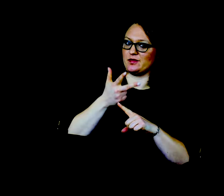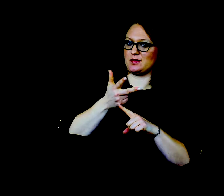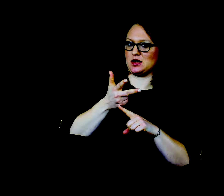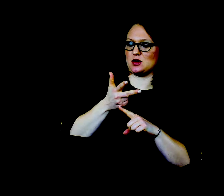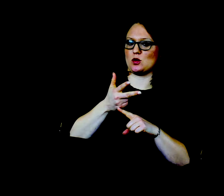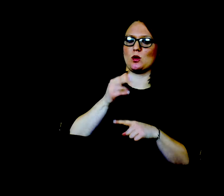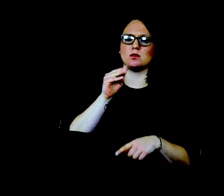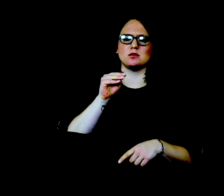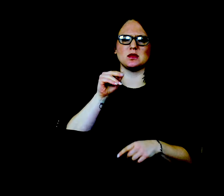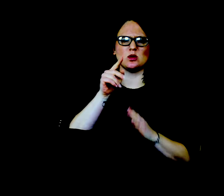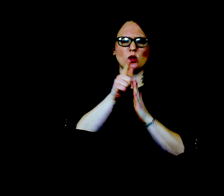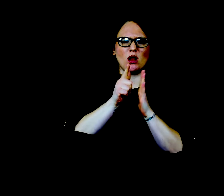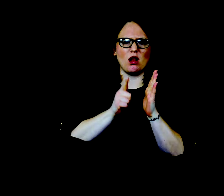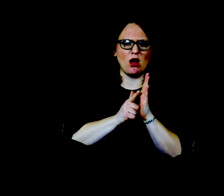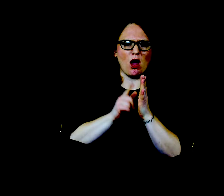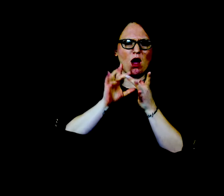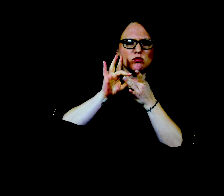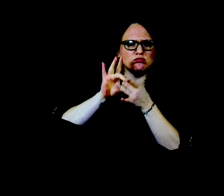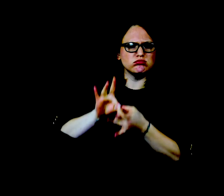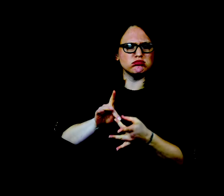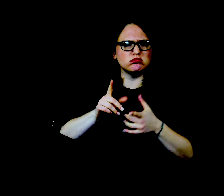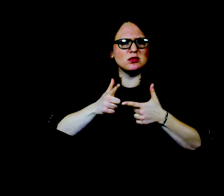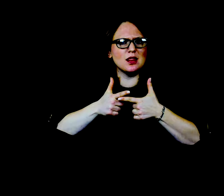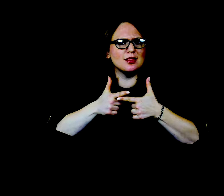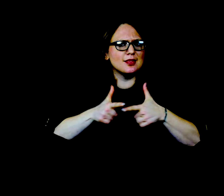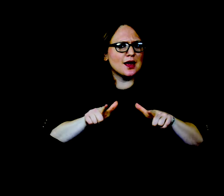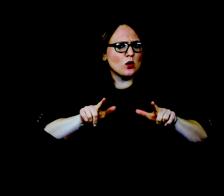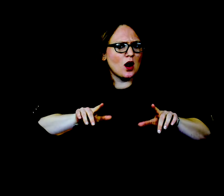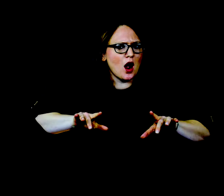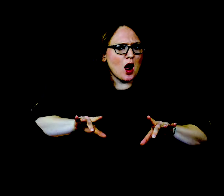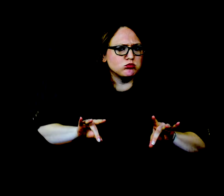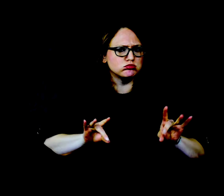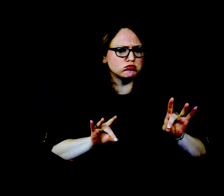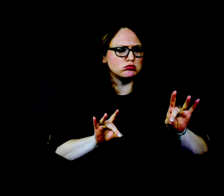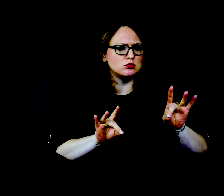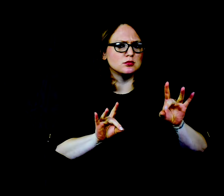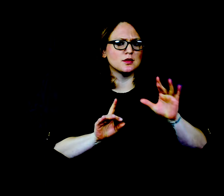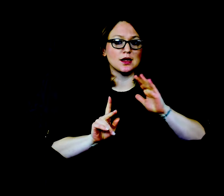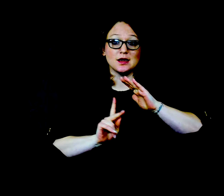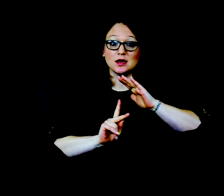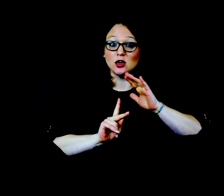explain the laws we have for language acquisition and kindergarten readiness for